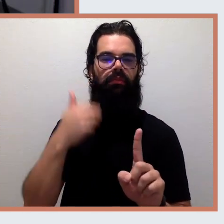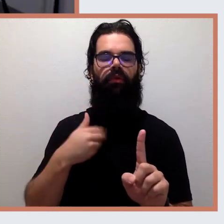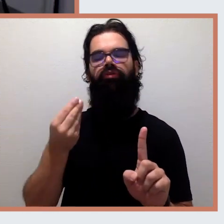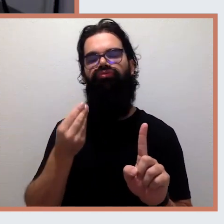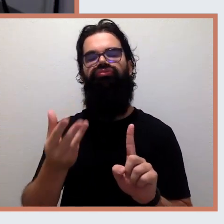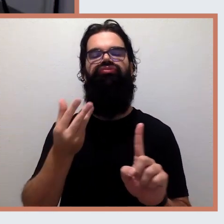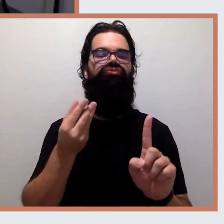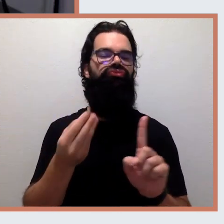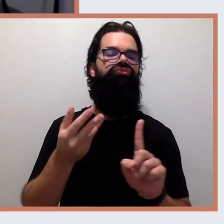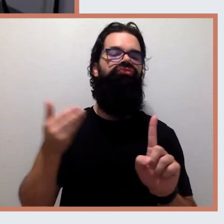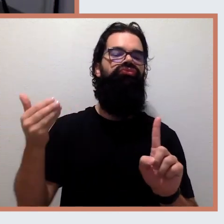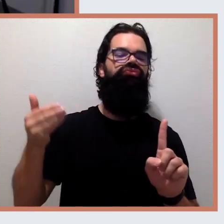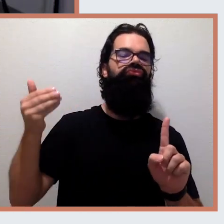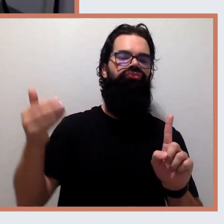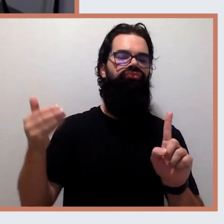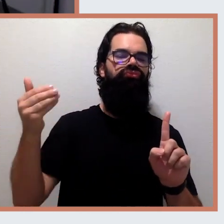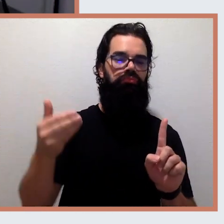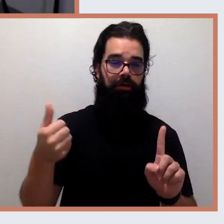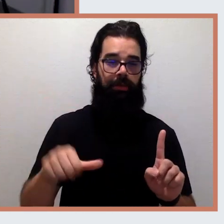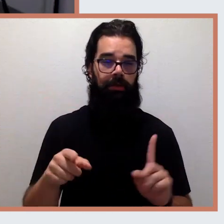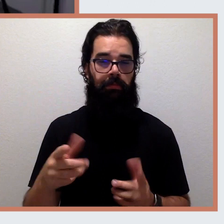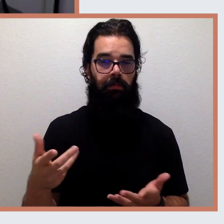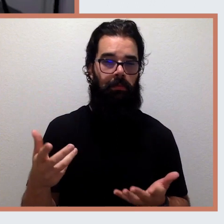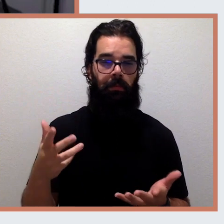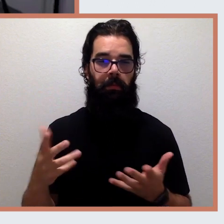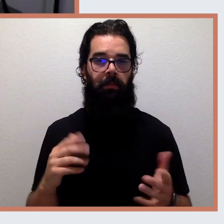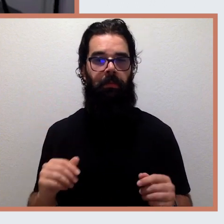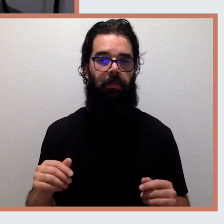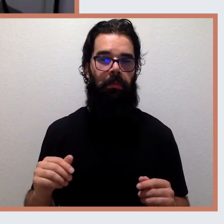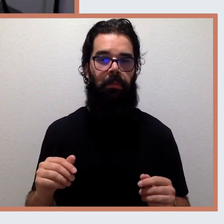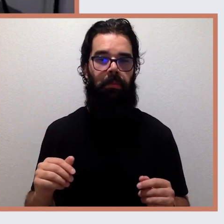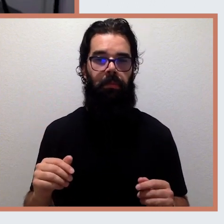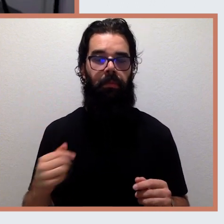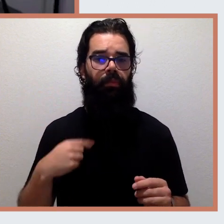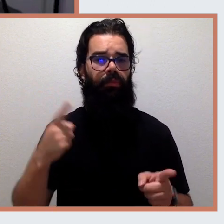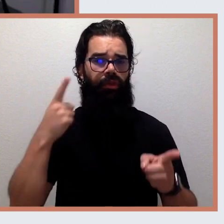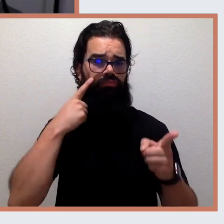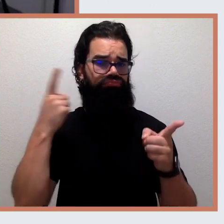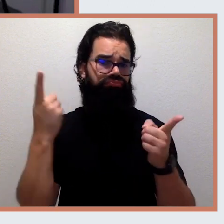these are the hard conversations, and remember when I told you day by day?